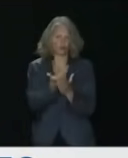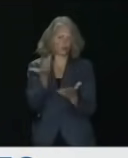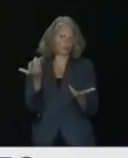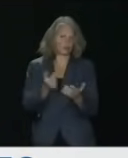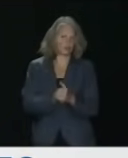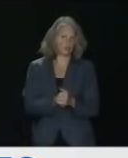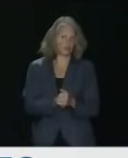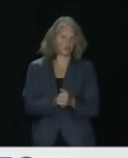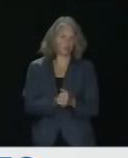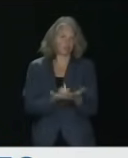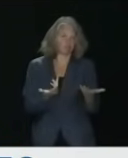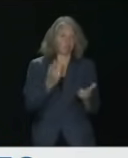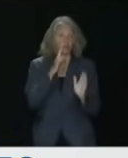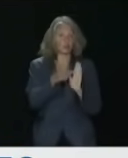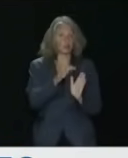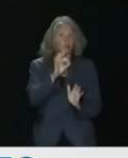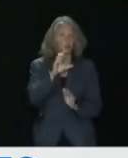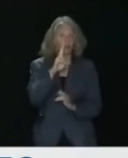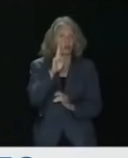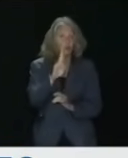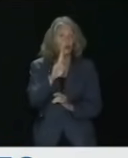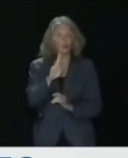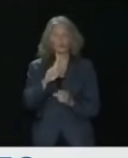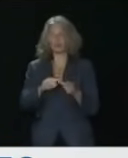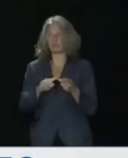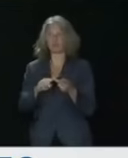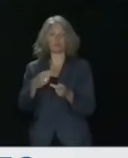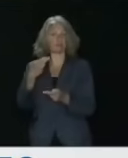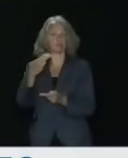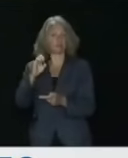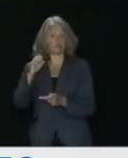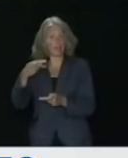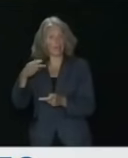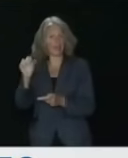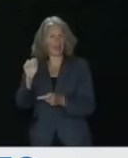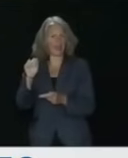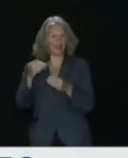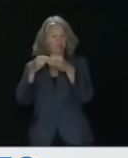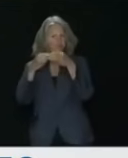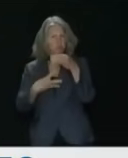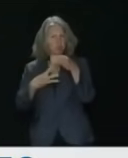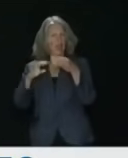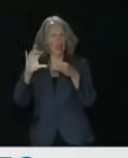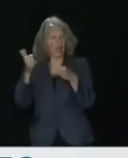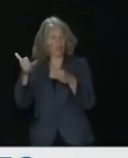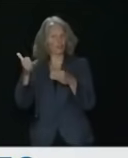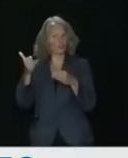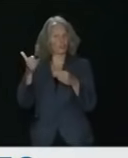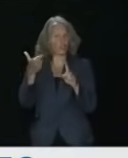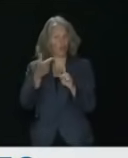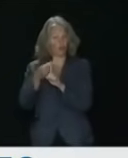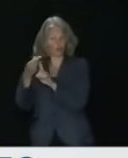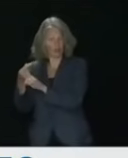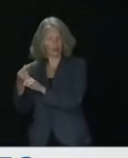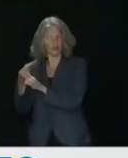TIME FOR MANY OTHER VACCINES.